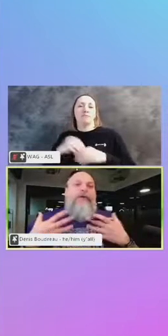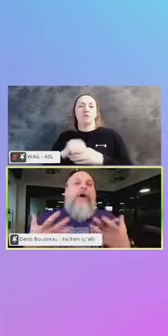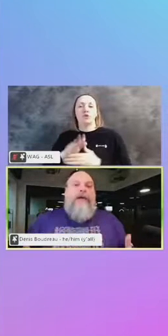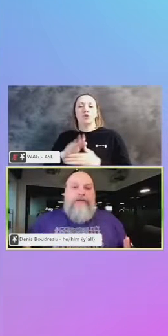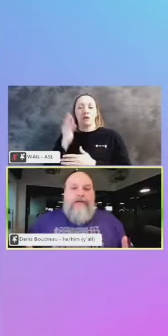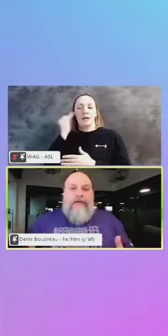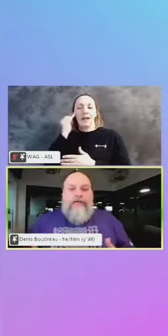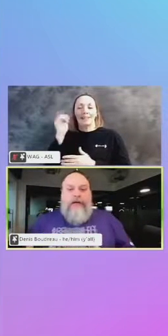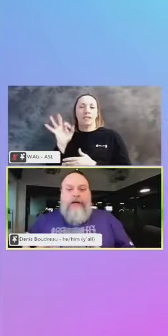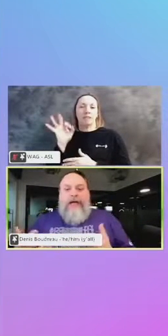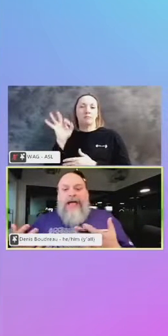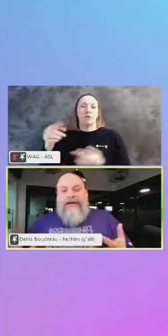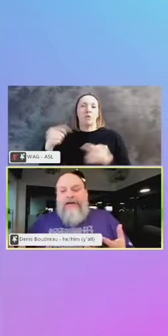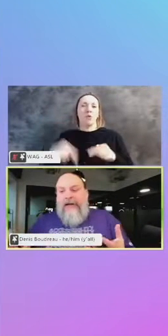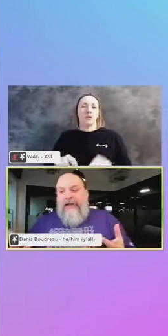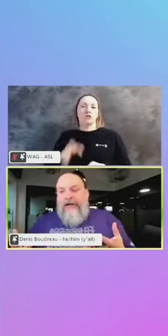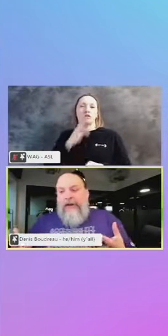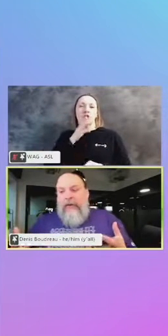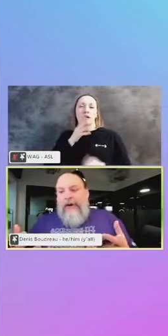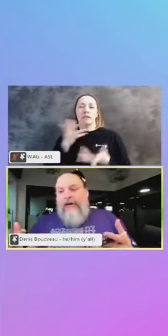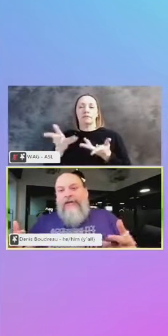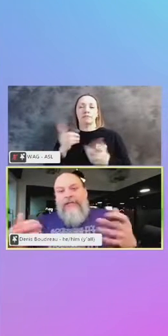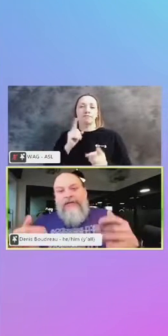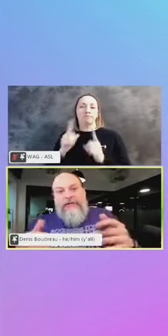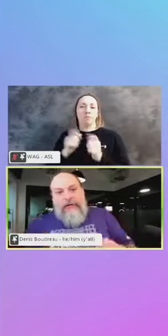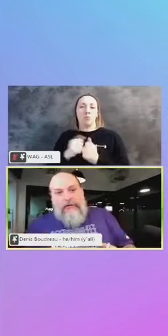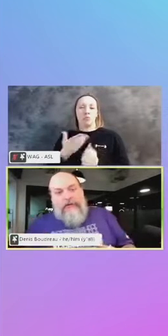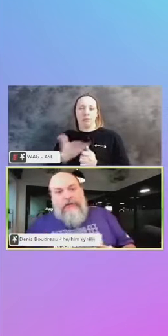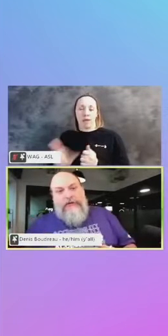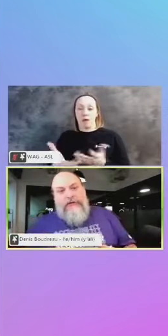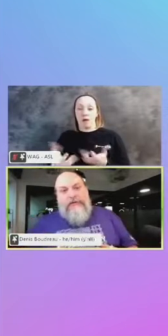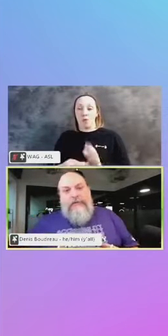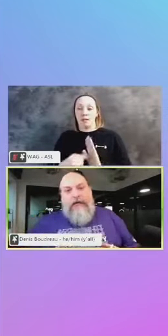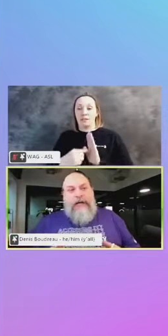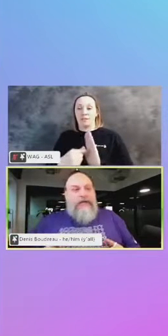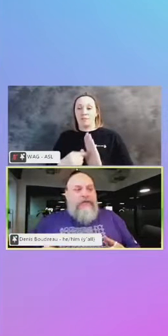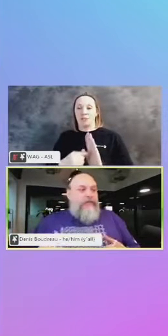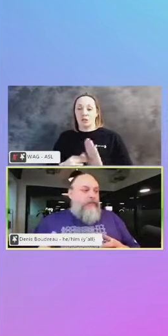might be someone who becomes a fan of yours. It doesn't really matter. How many do you convert to your